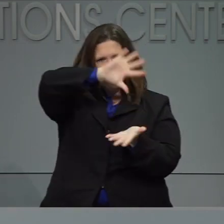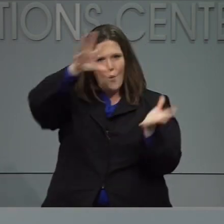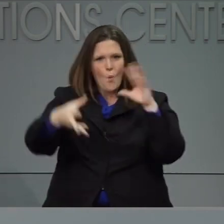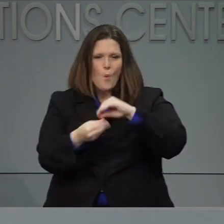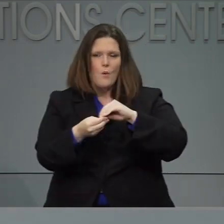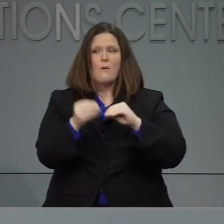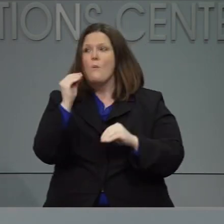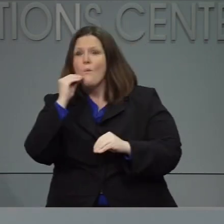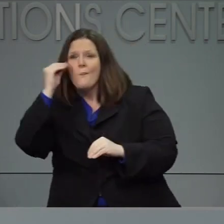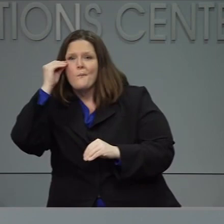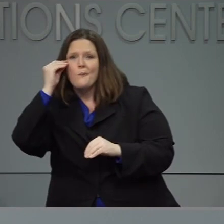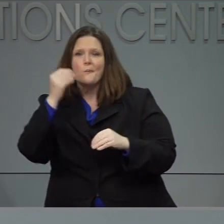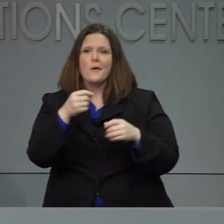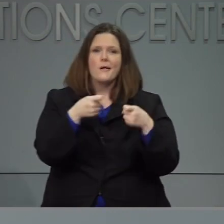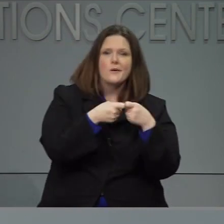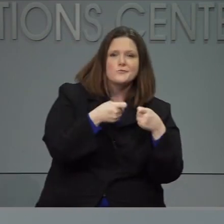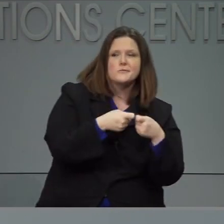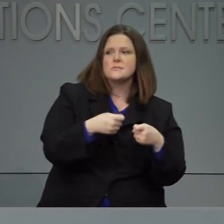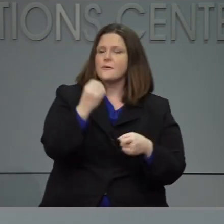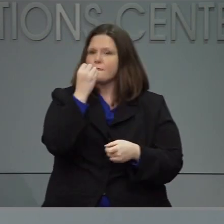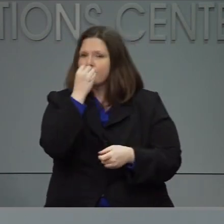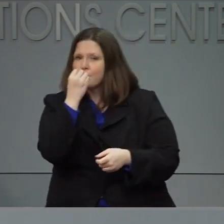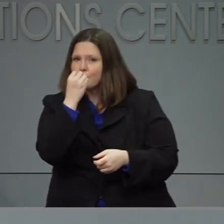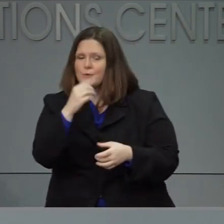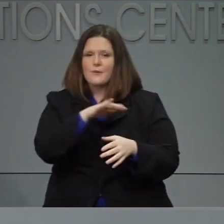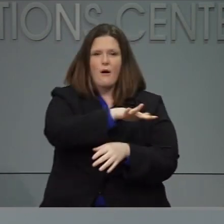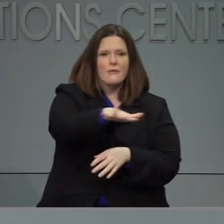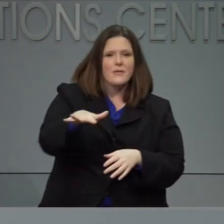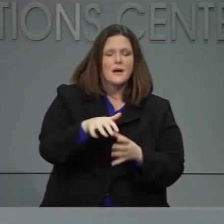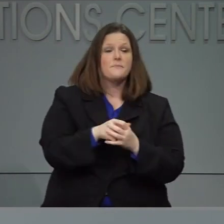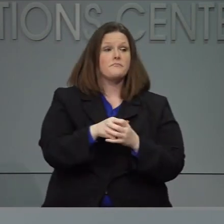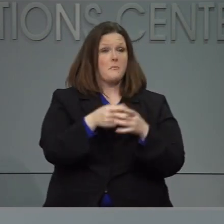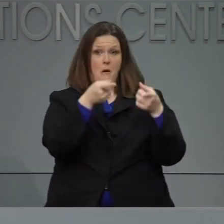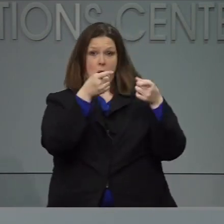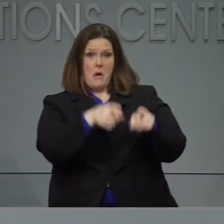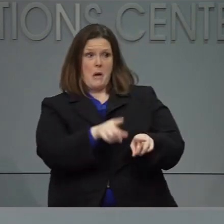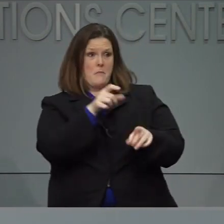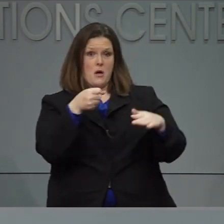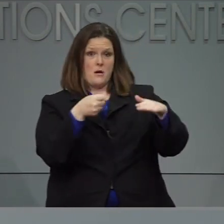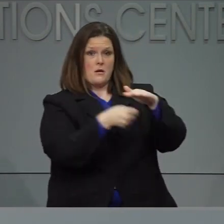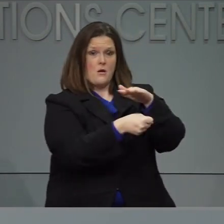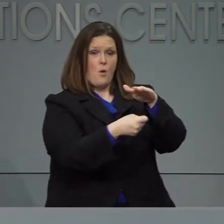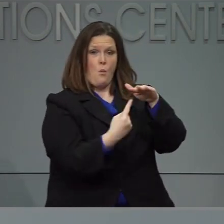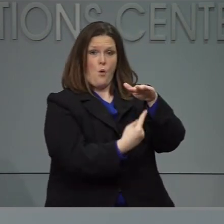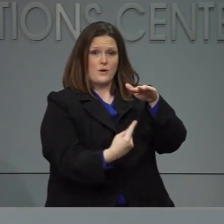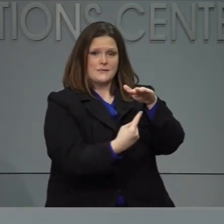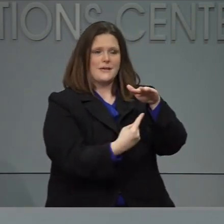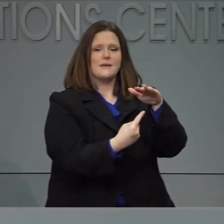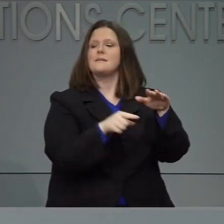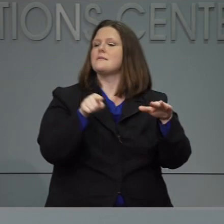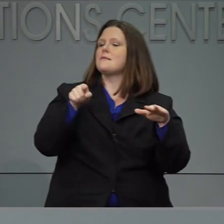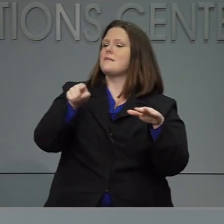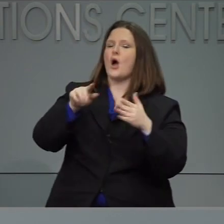SAFELY QUARANTINE WE'LL BE CONNECTED TO A COMMUNITY HEALTH WORKER WHO WILL COORDINATE NEEDED SERVICES WHICH MAY